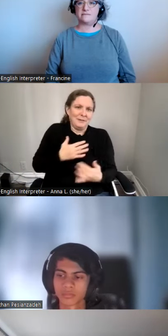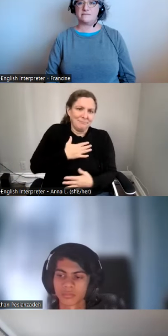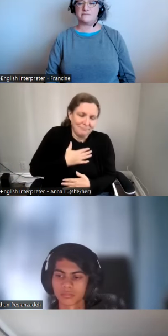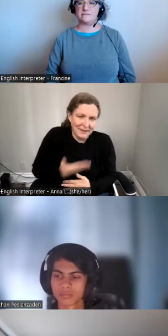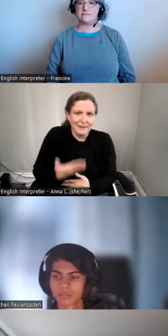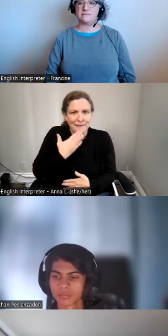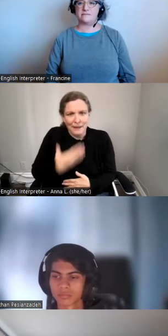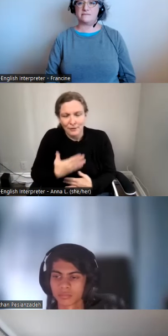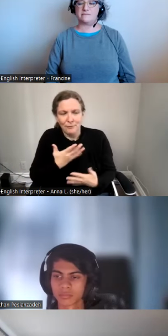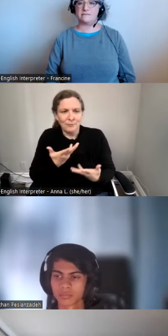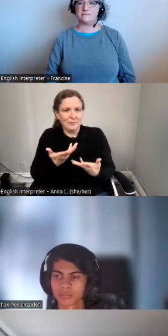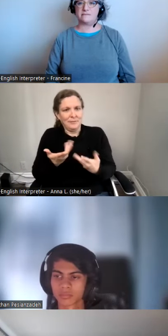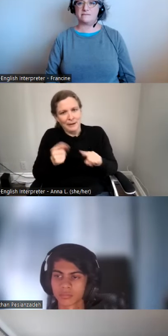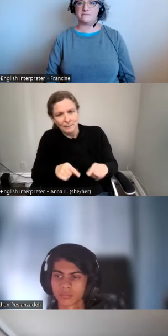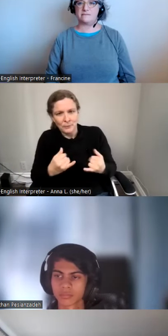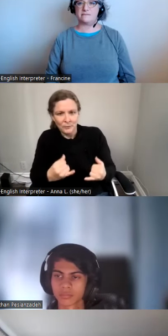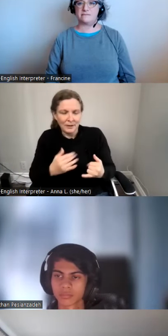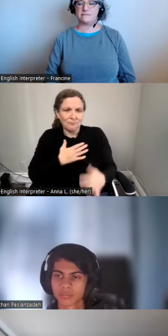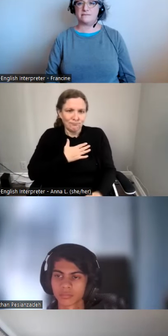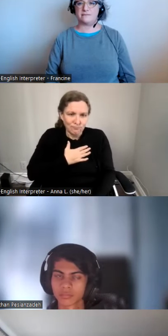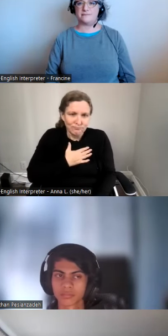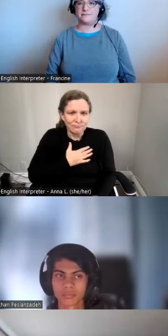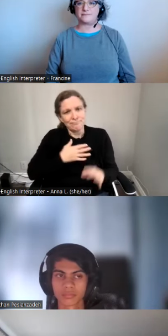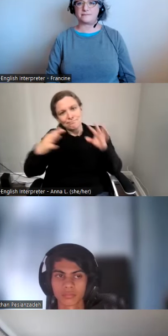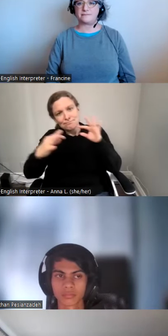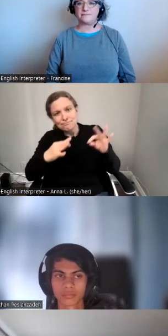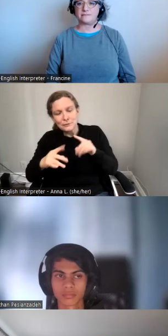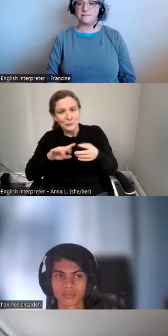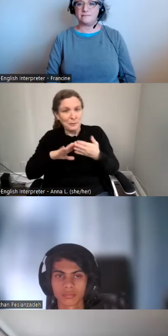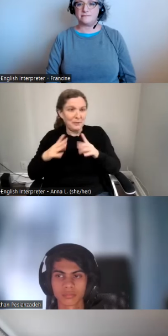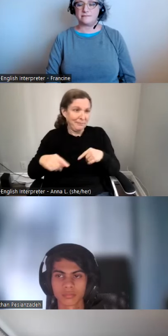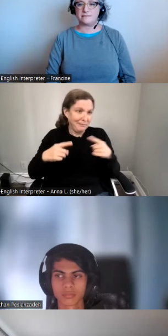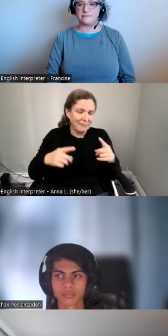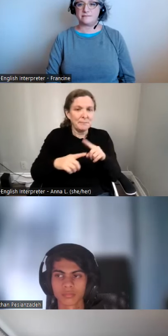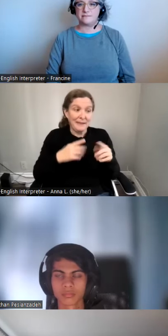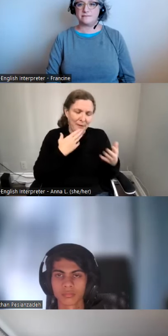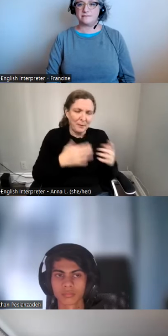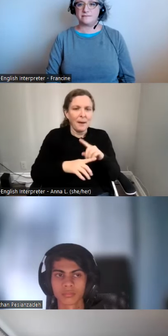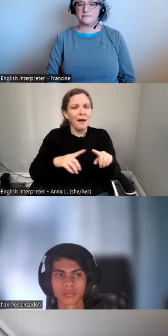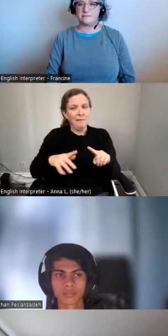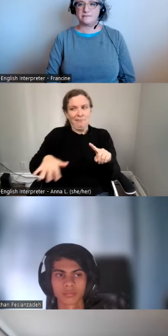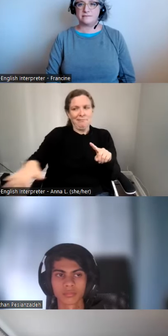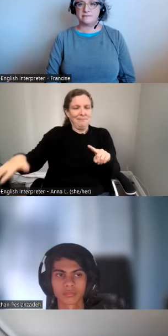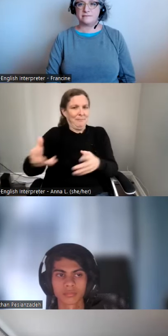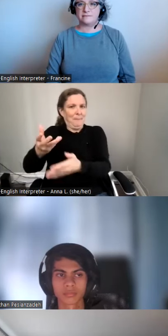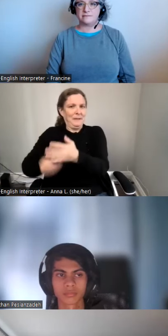don't have this kind of information that Allison was so generously provided to